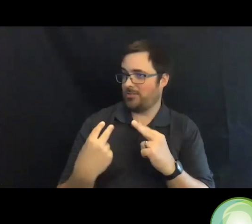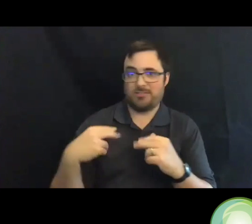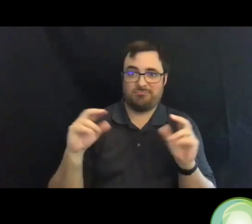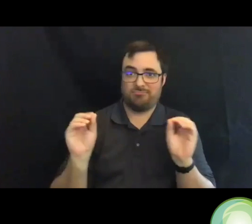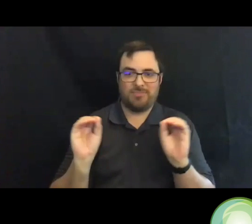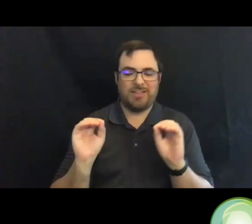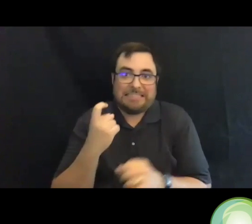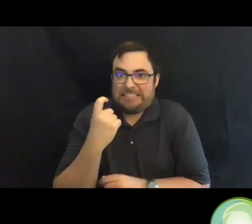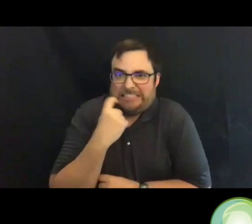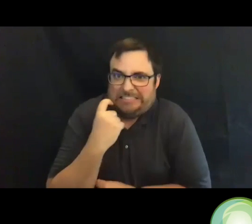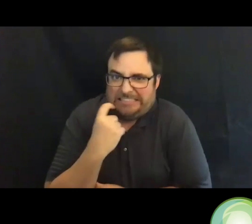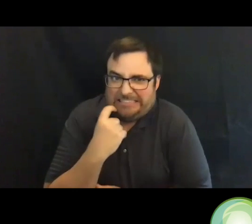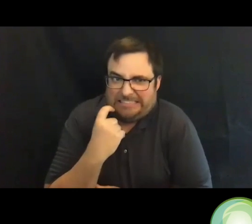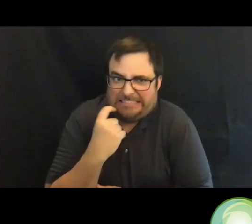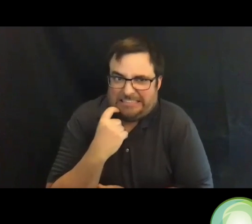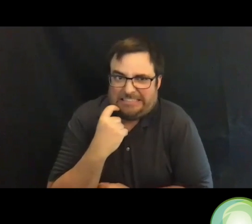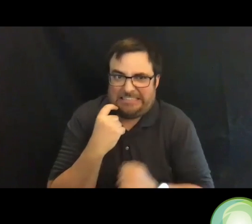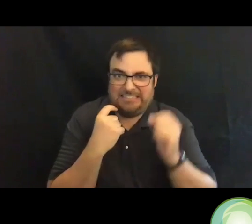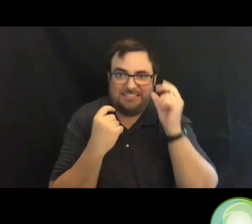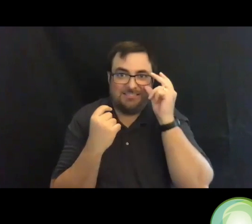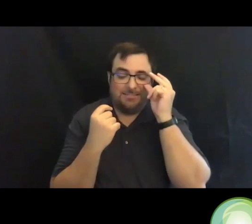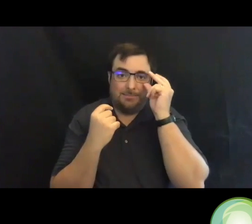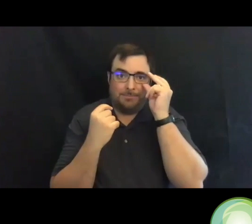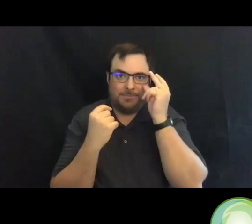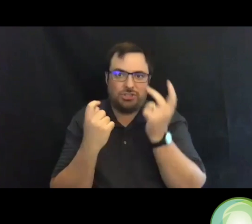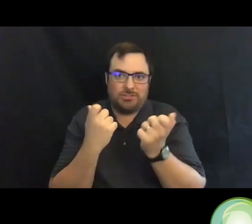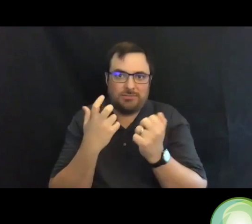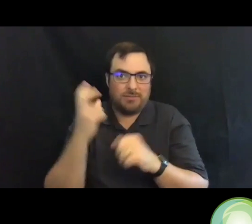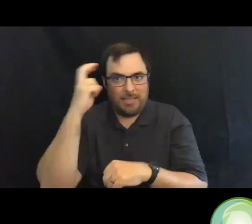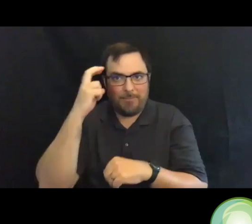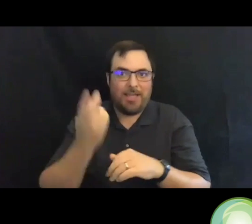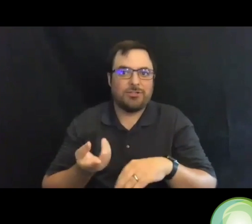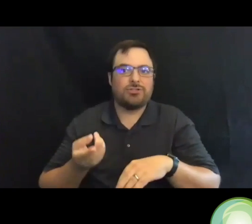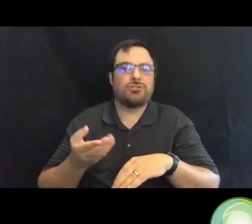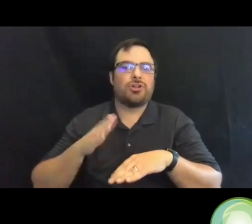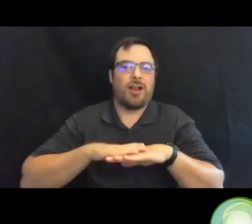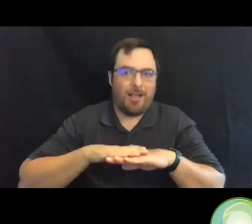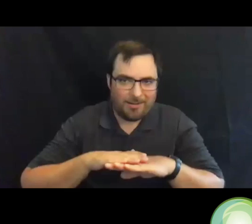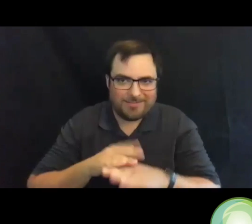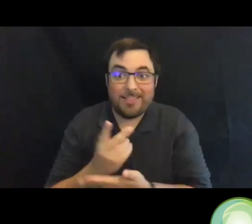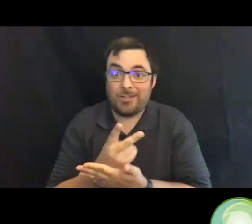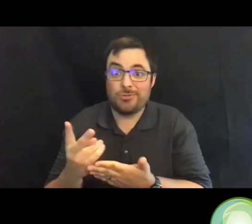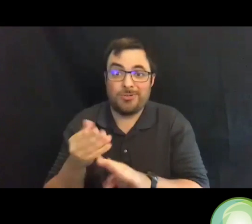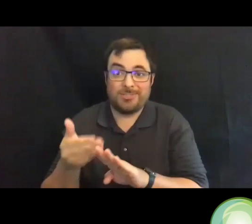just got he just had the implants turned on like two weeks before we closed school, so